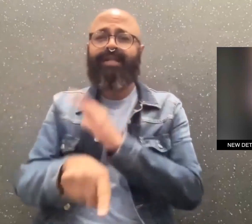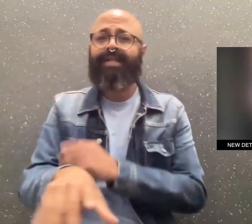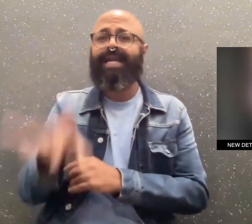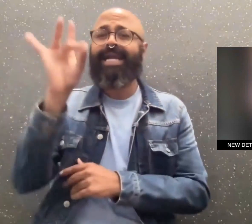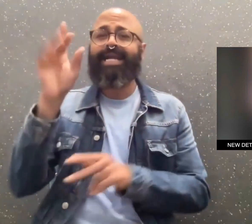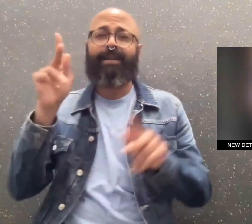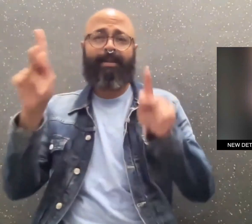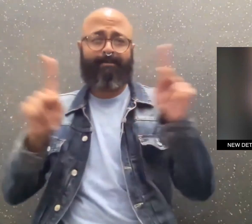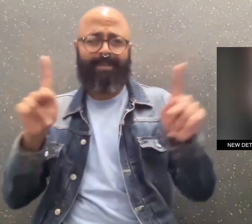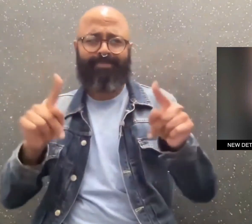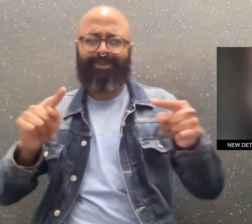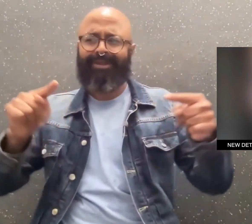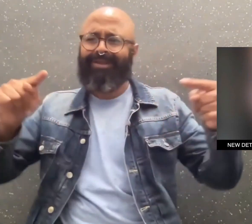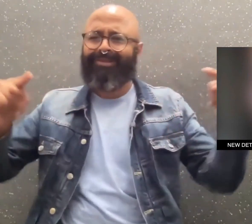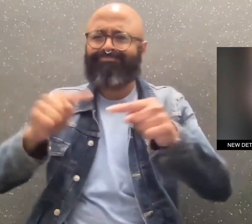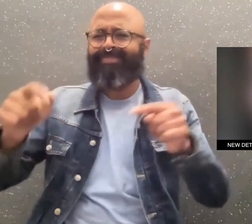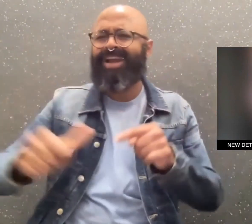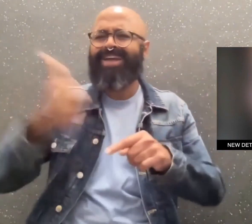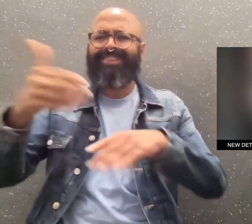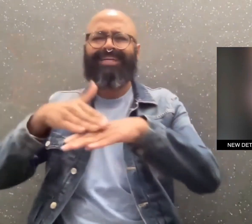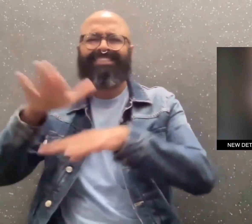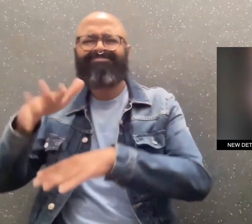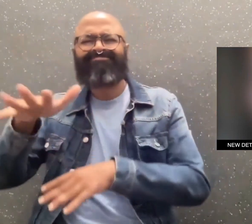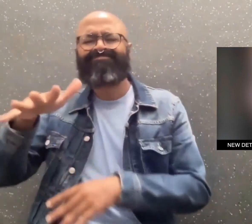and killed. Eight people wounding at least seven others.